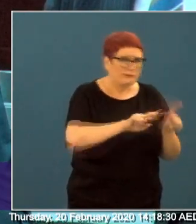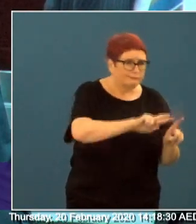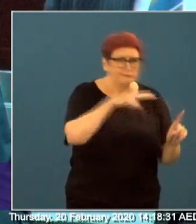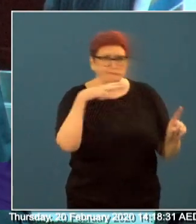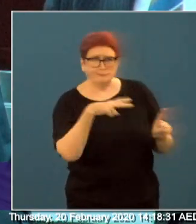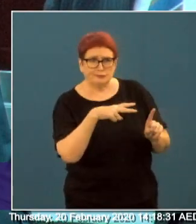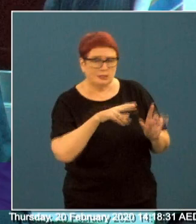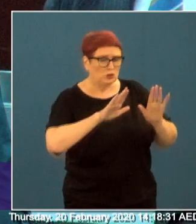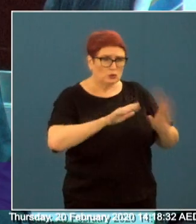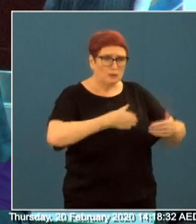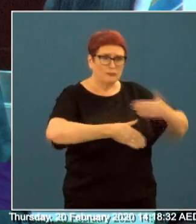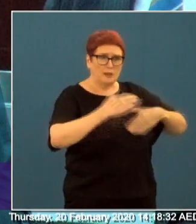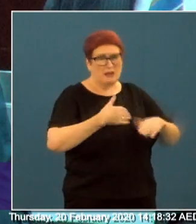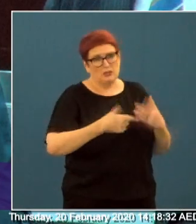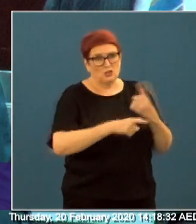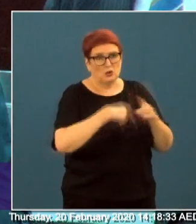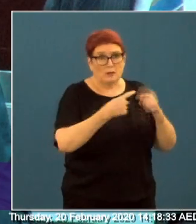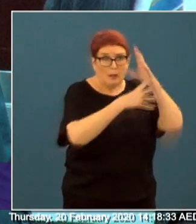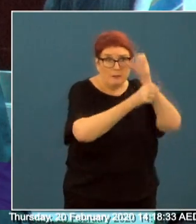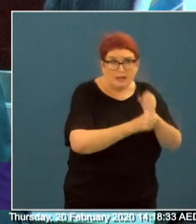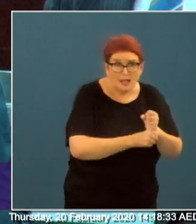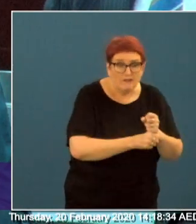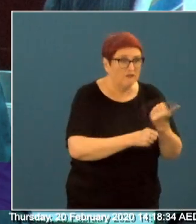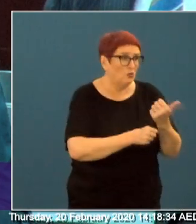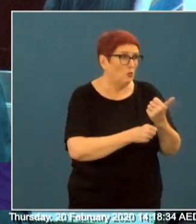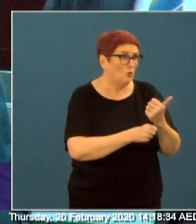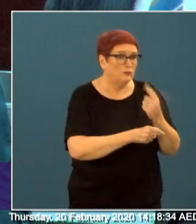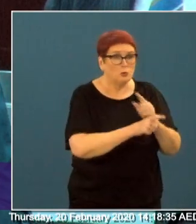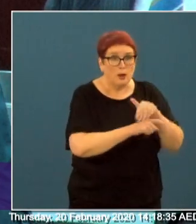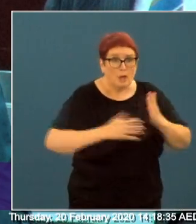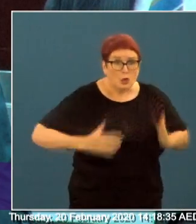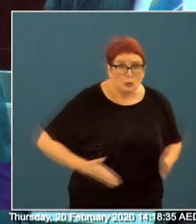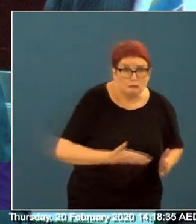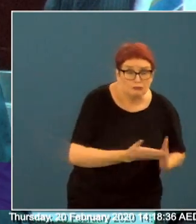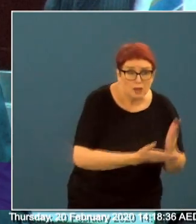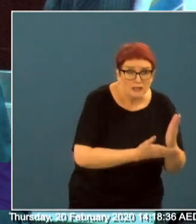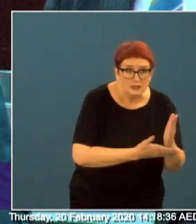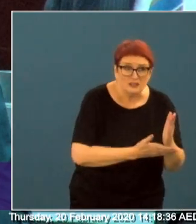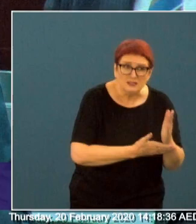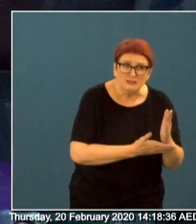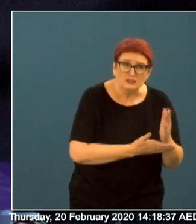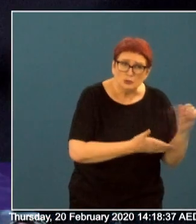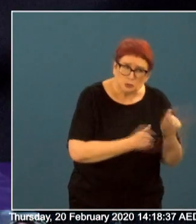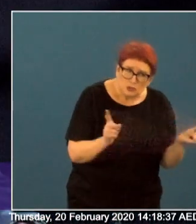and whether we call it values or whether we call it human rights, will that be an important part of changing attitudes? It will.